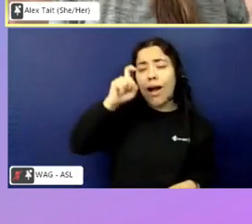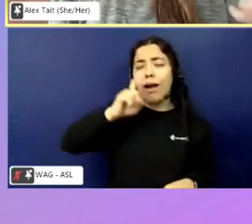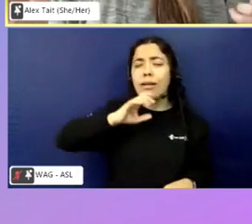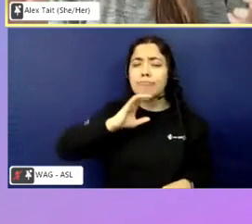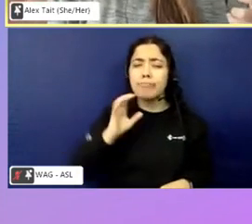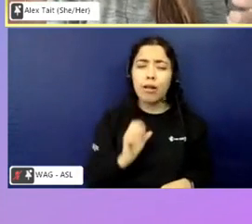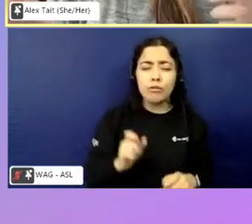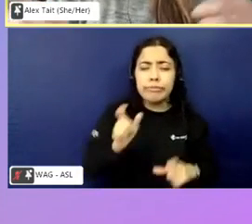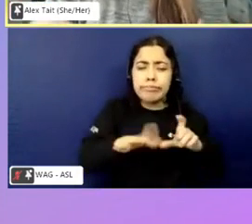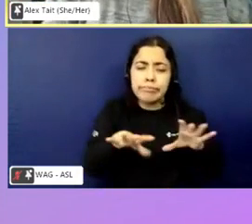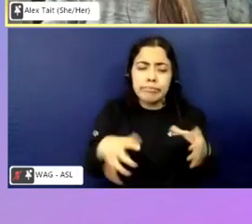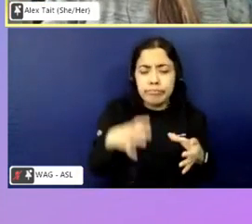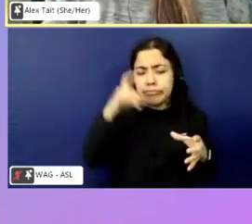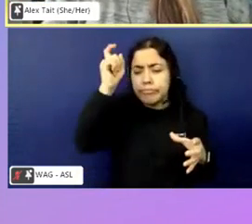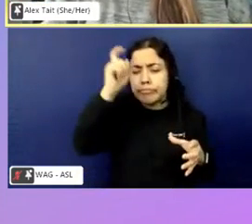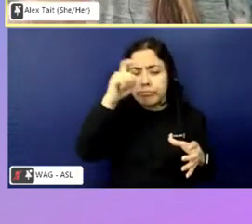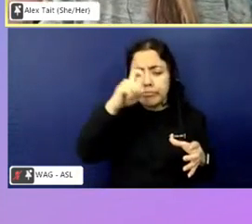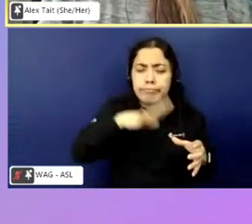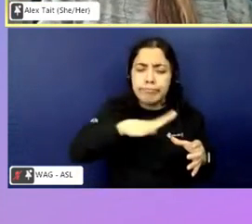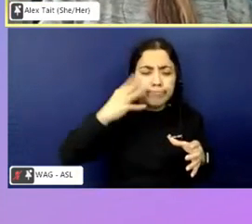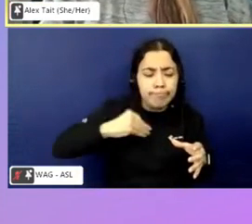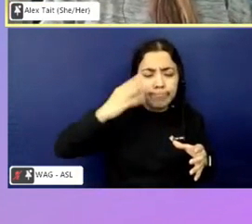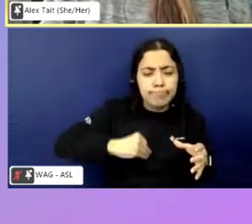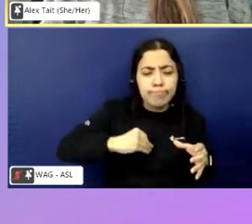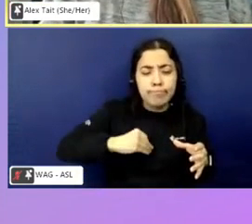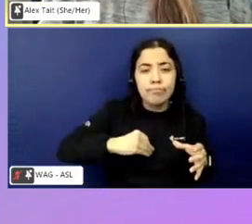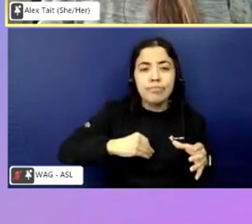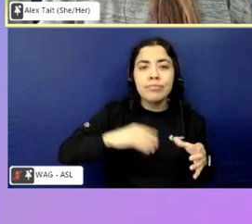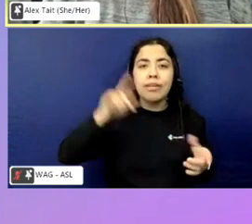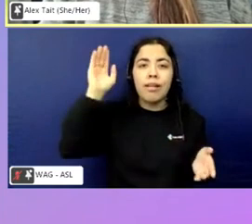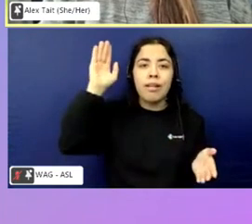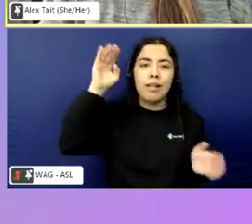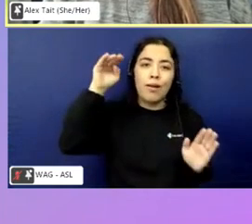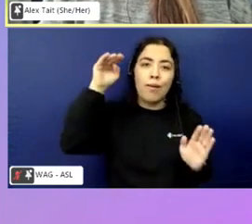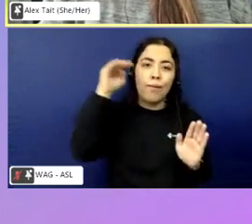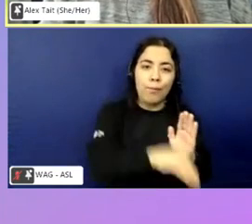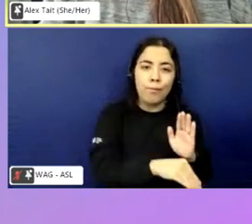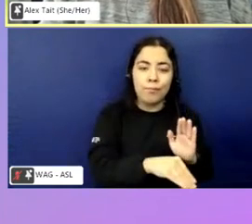Essentially the status of wise elders diminishes. This